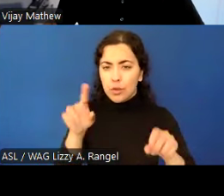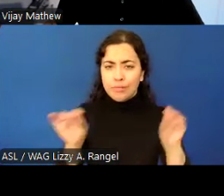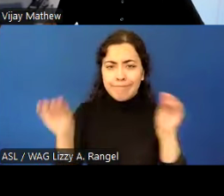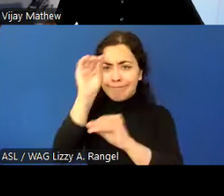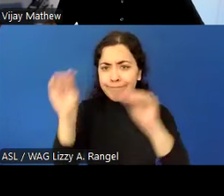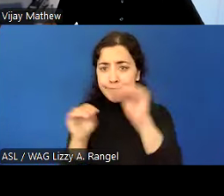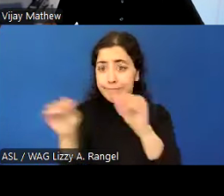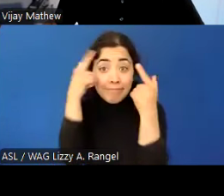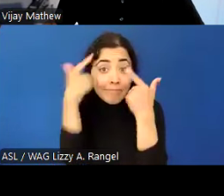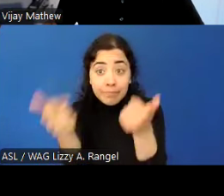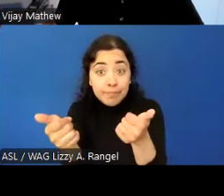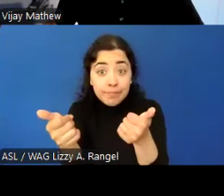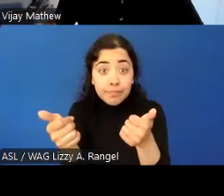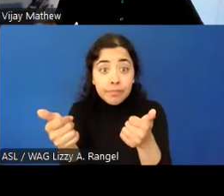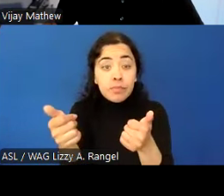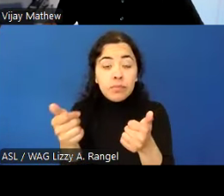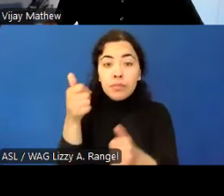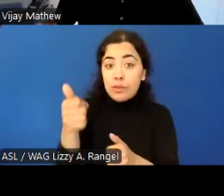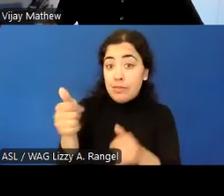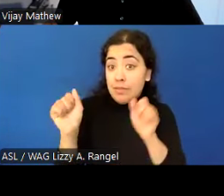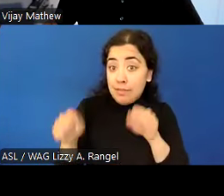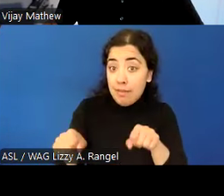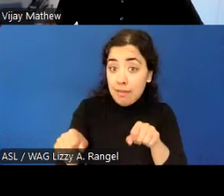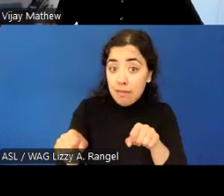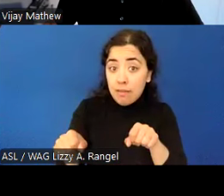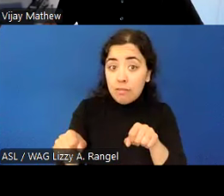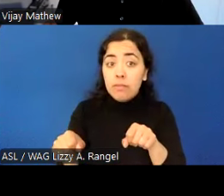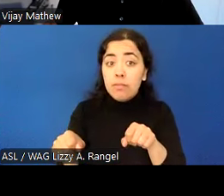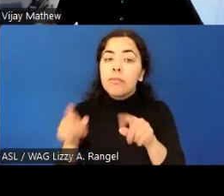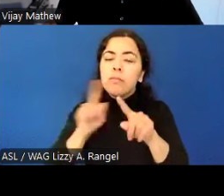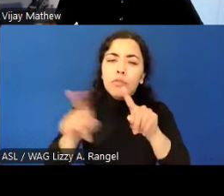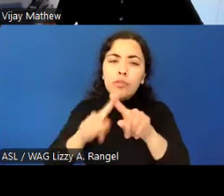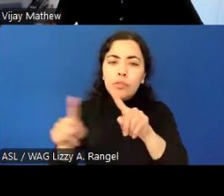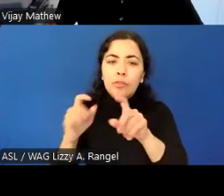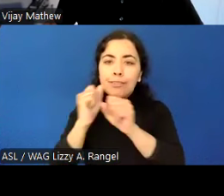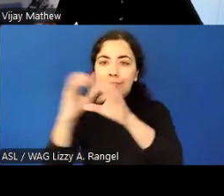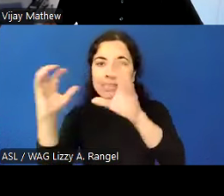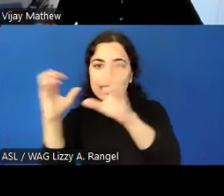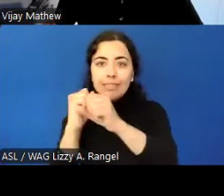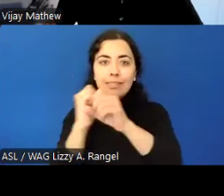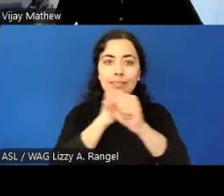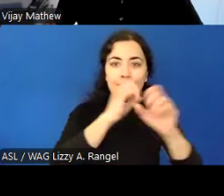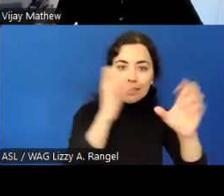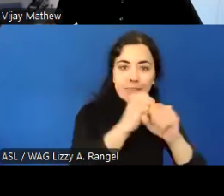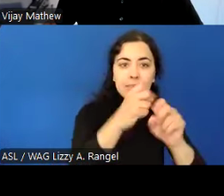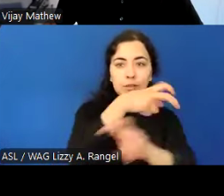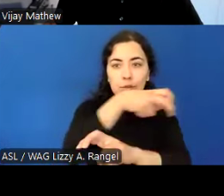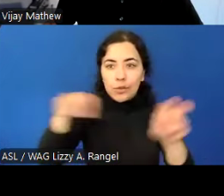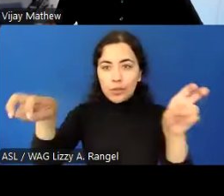like and you can actually have different scenes in OBS Studio and switch between the scenes.